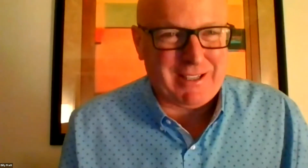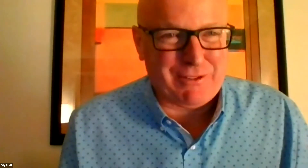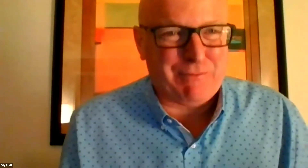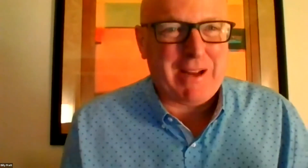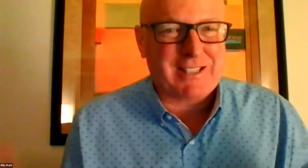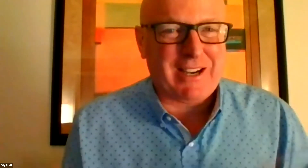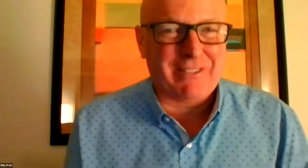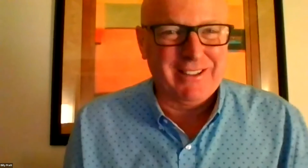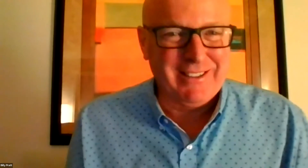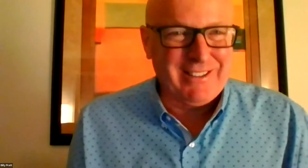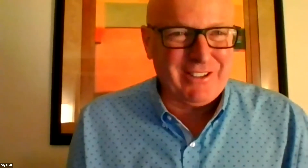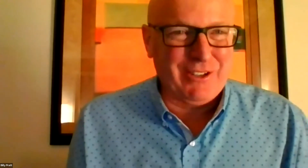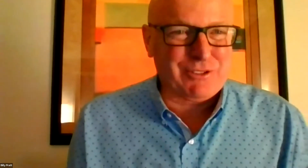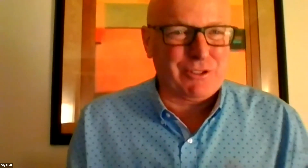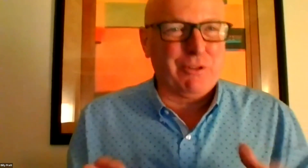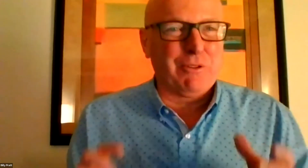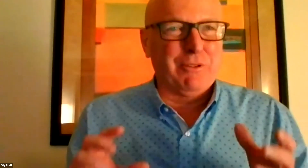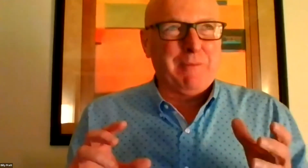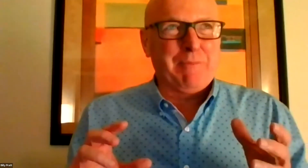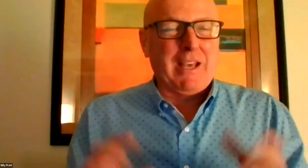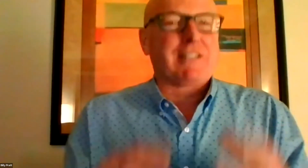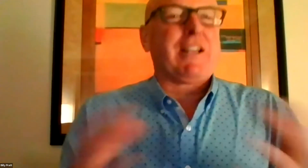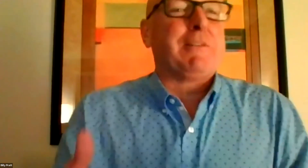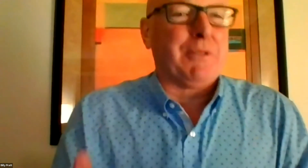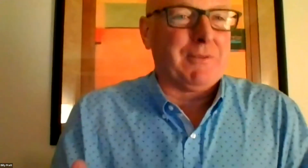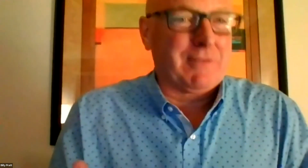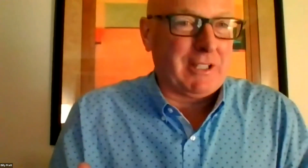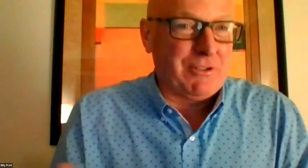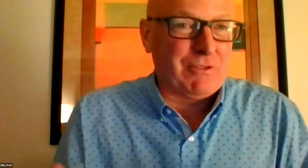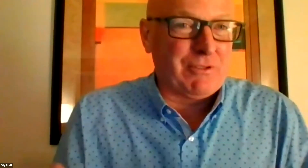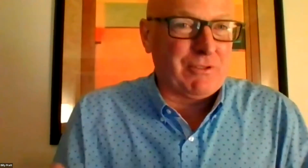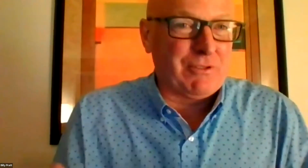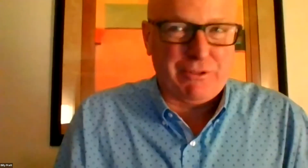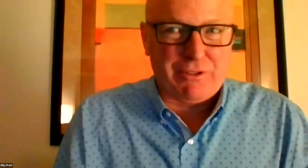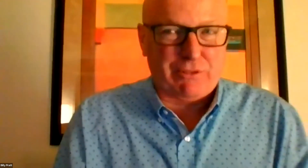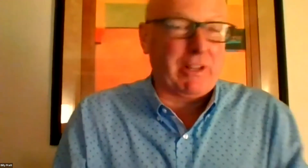Because you've made it sound so accessible, to use the word you're using.